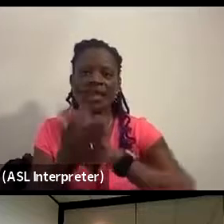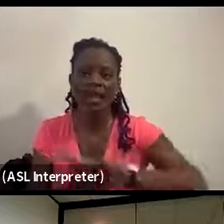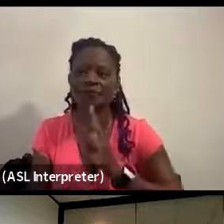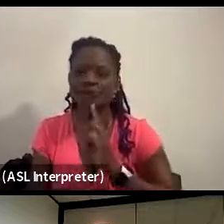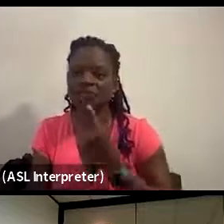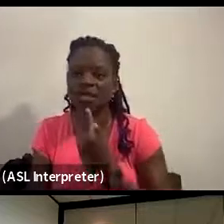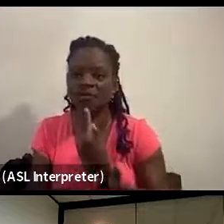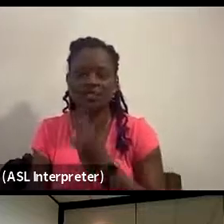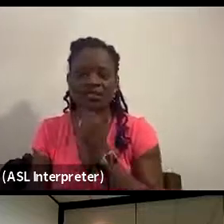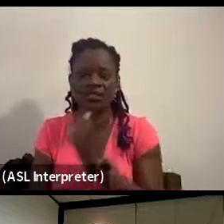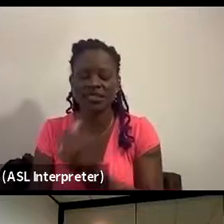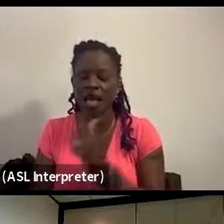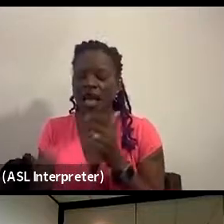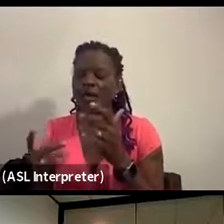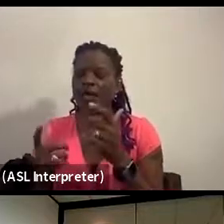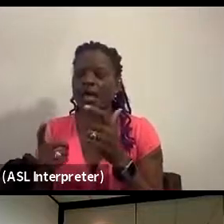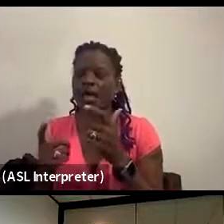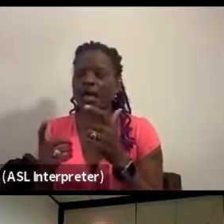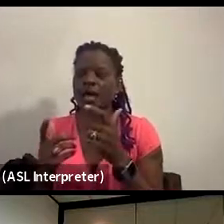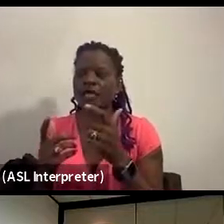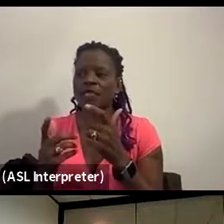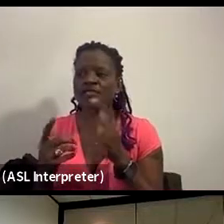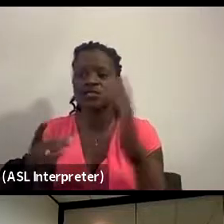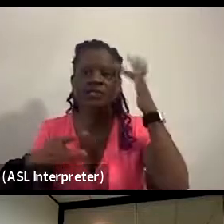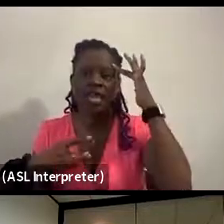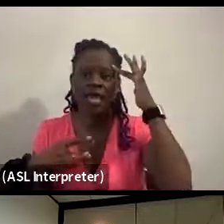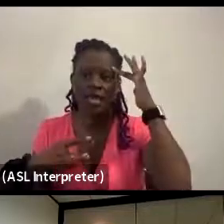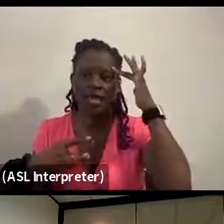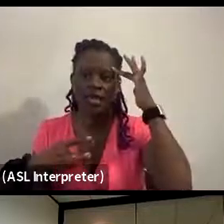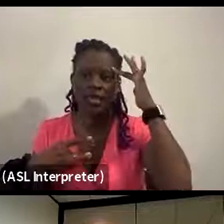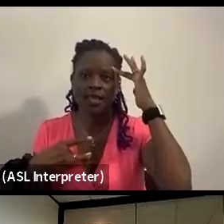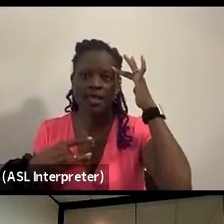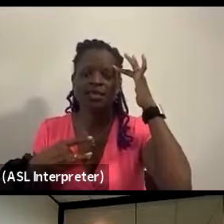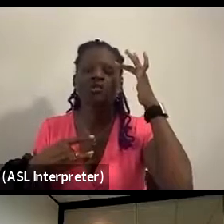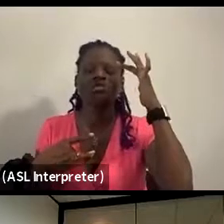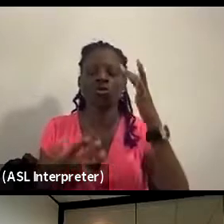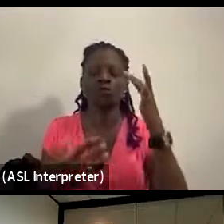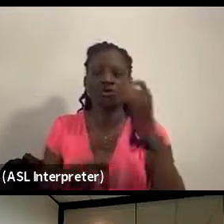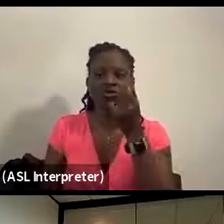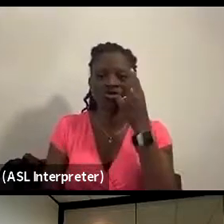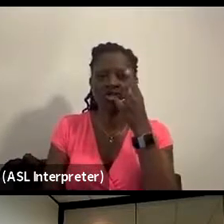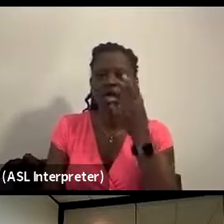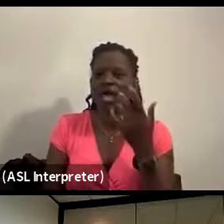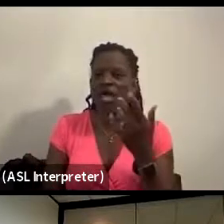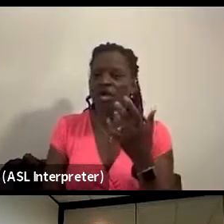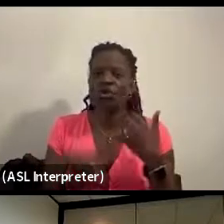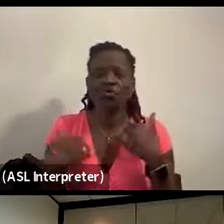And that's the real intention of the vaccination campaign, because we live as a society with normal winters where people